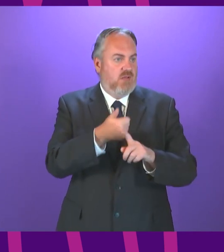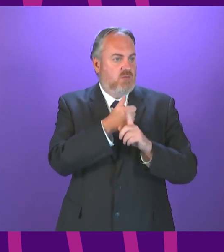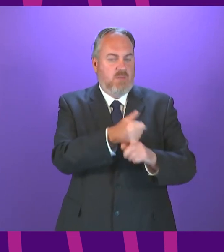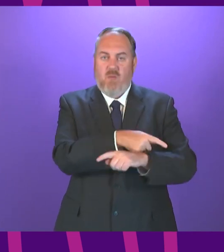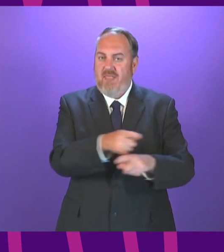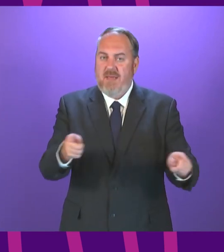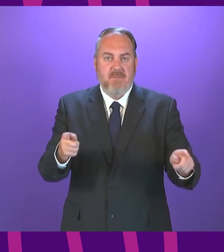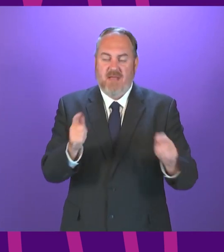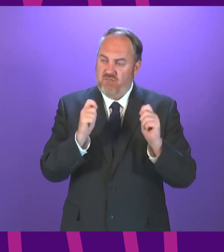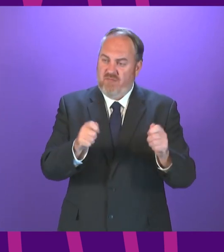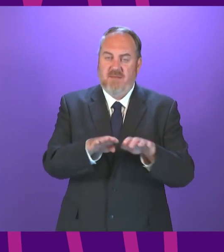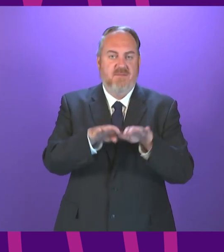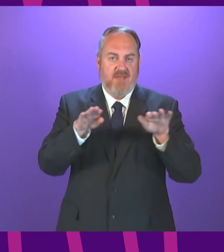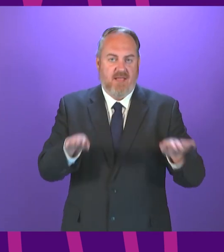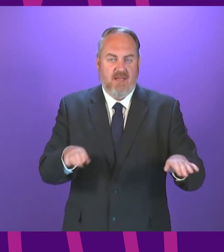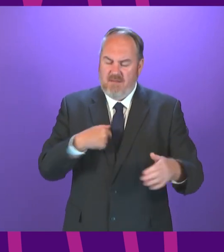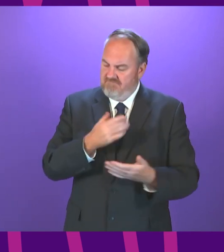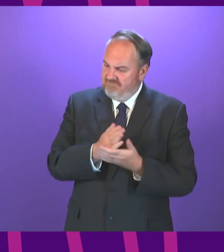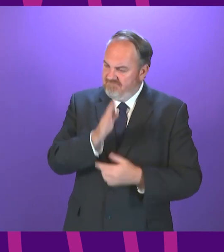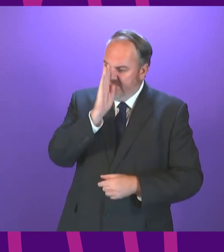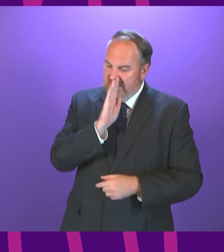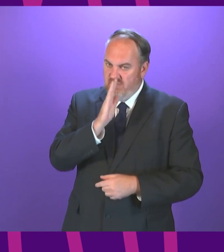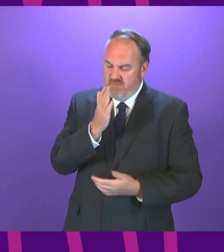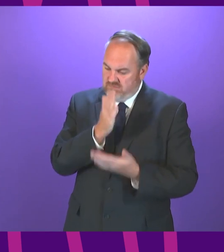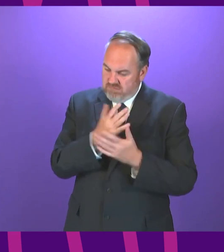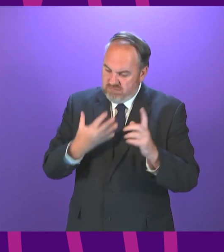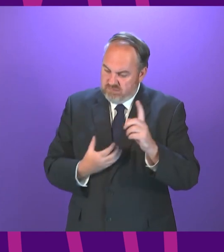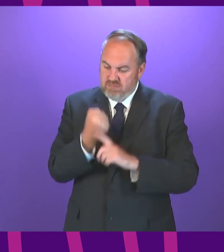more serious about our determination to ensure that that is not the case.